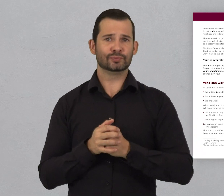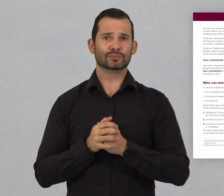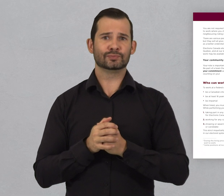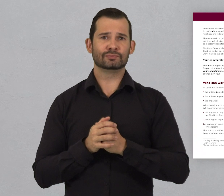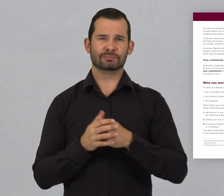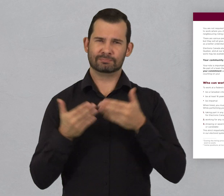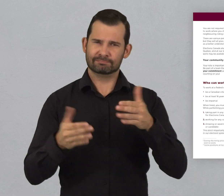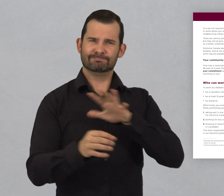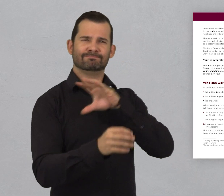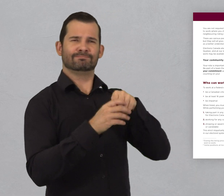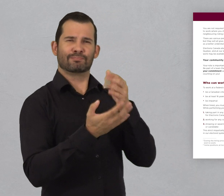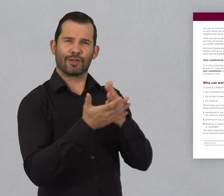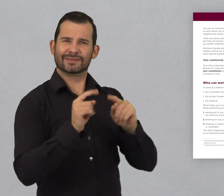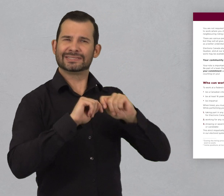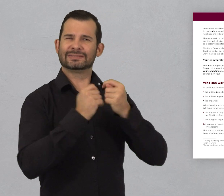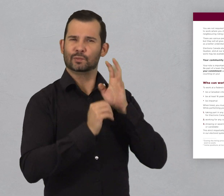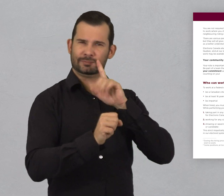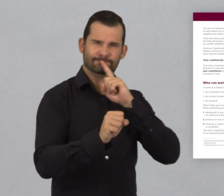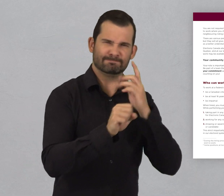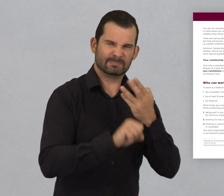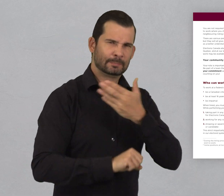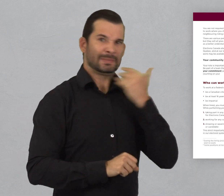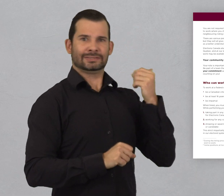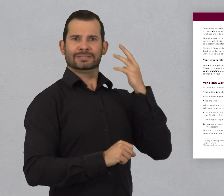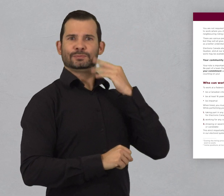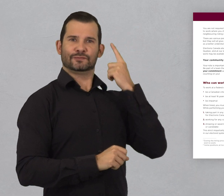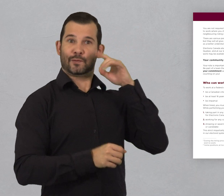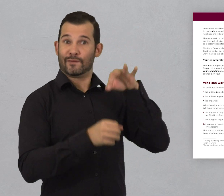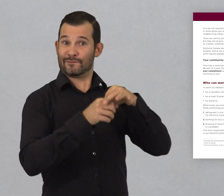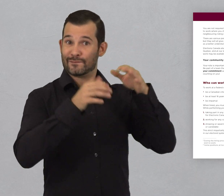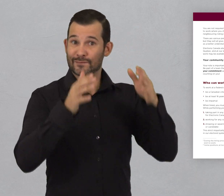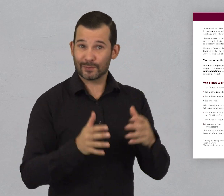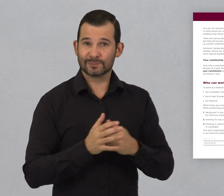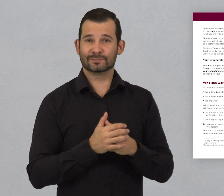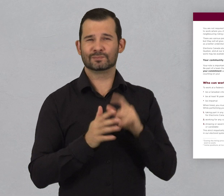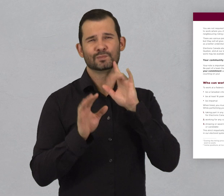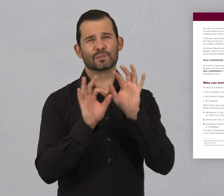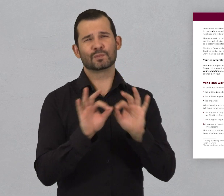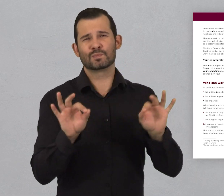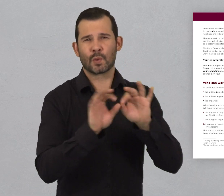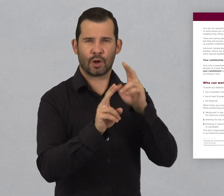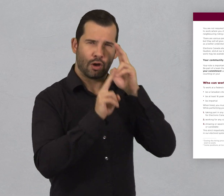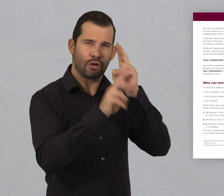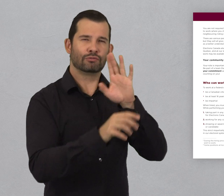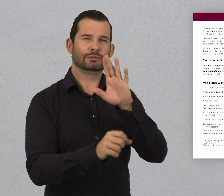of a team that will ensure the best experience for voters. It’s important to honour your commitment